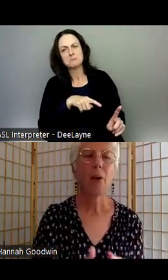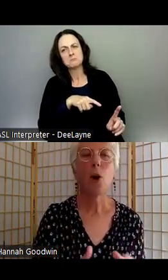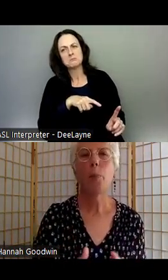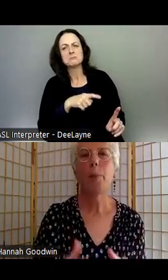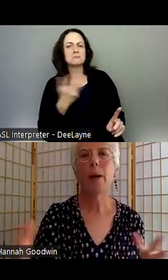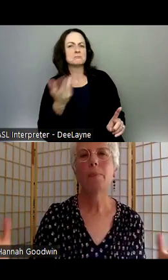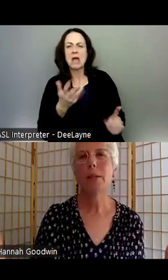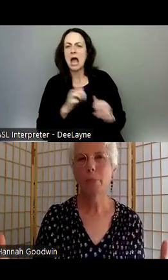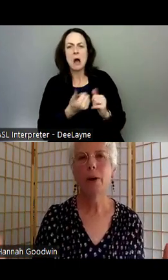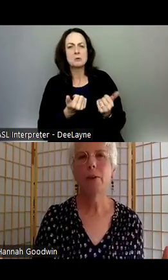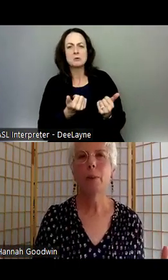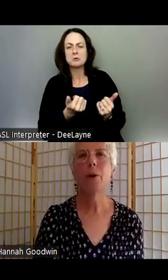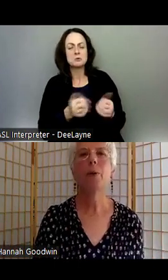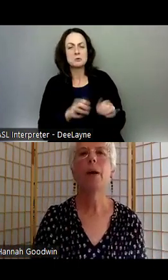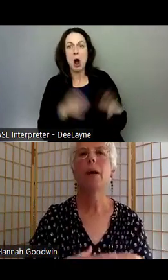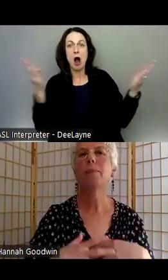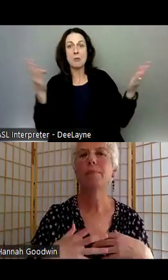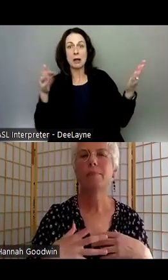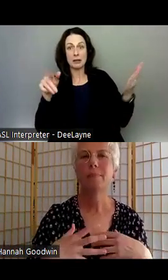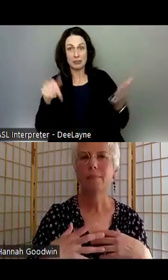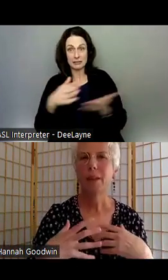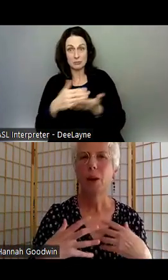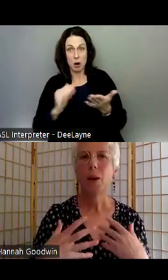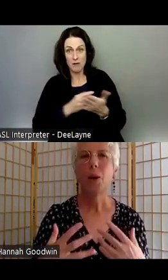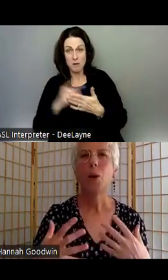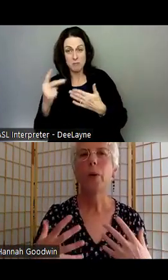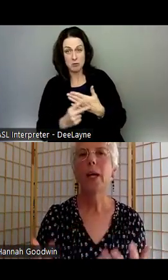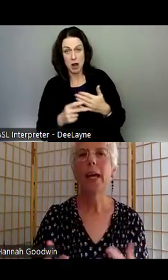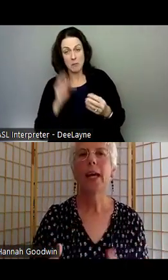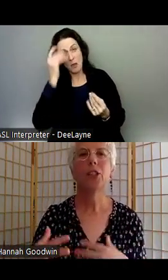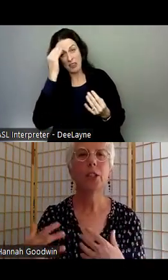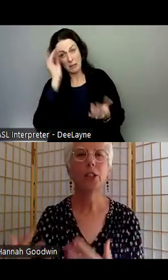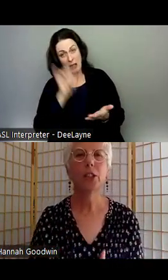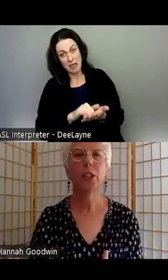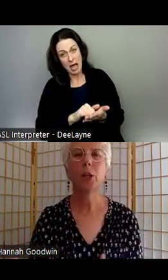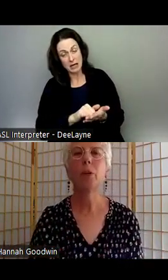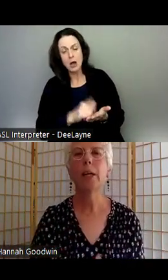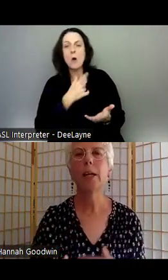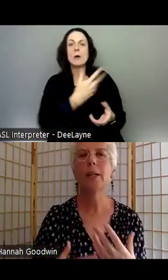how to open up this part of our program, we engaged such and such community,